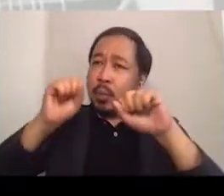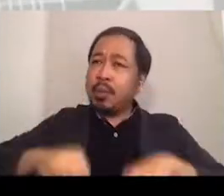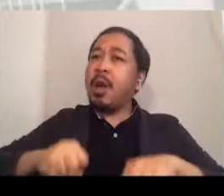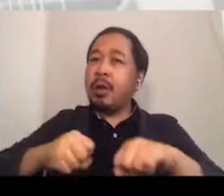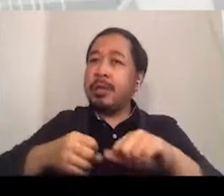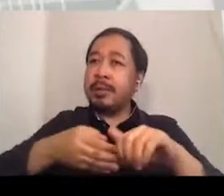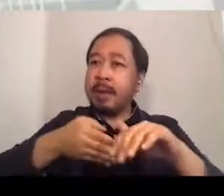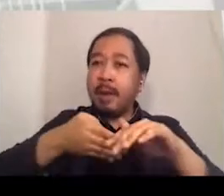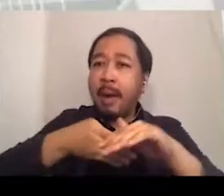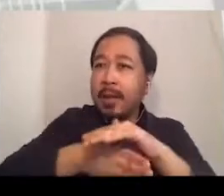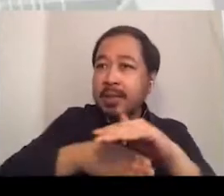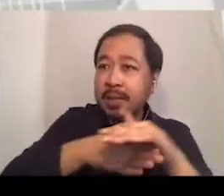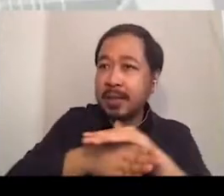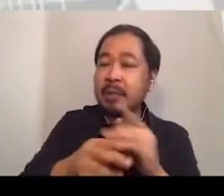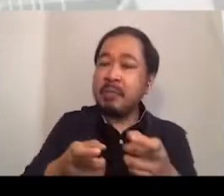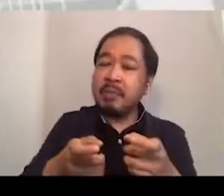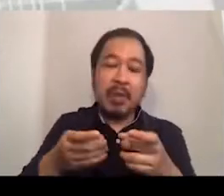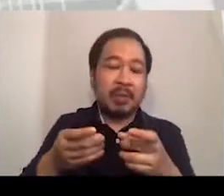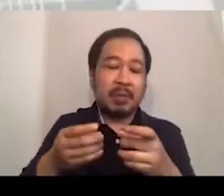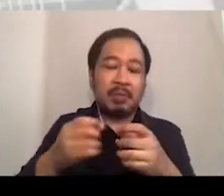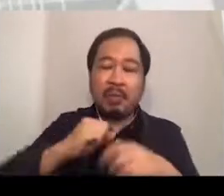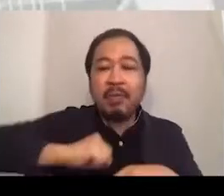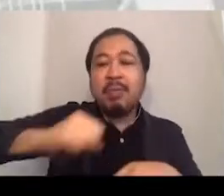So thank you. Thank you very much for your intervention